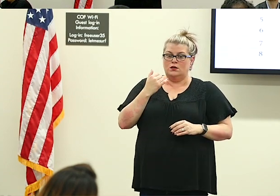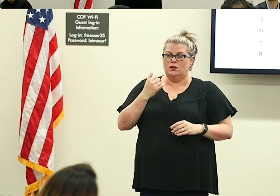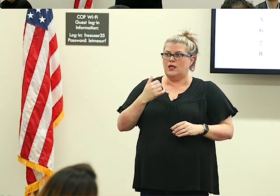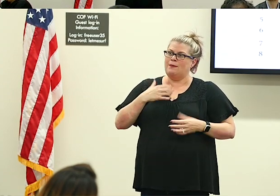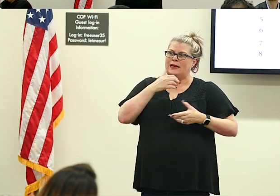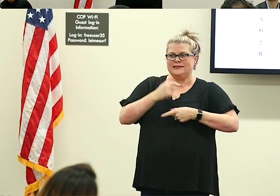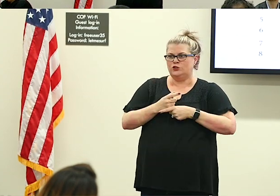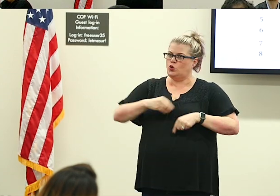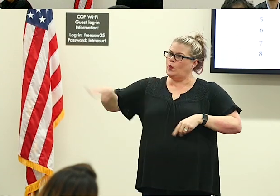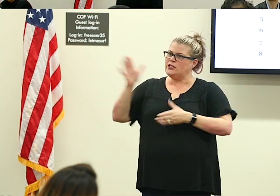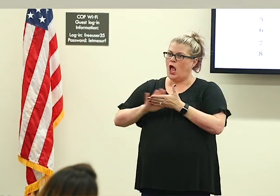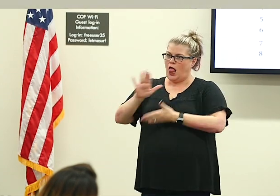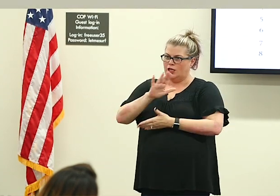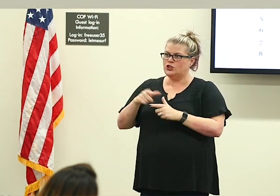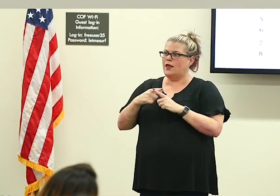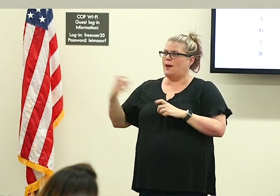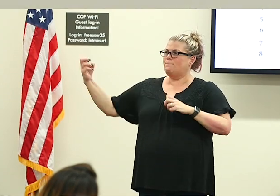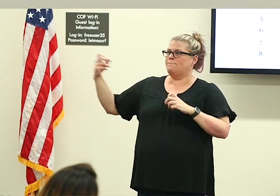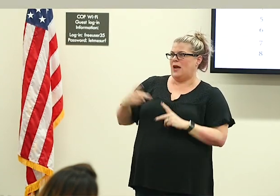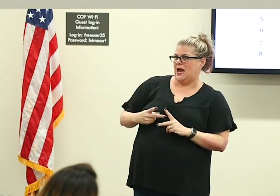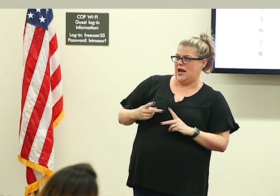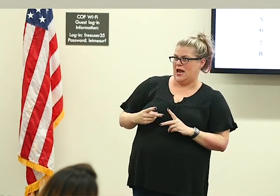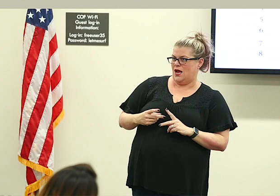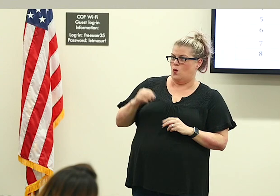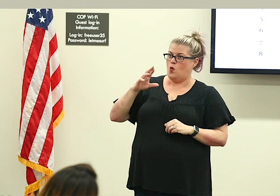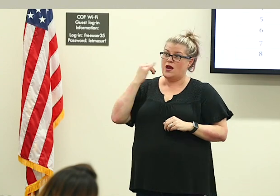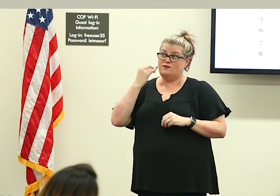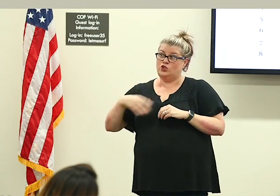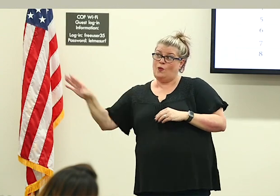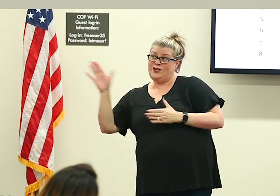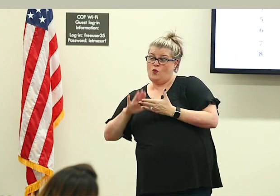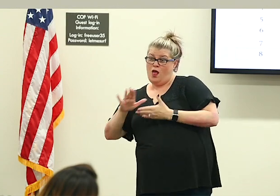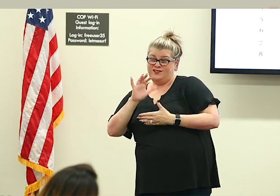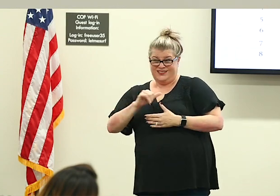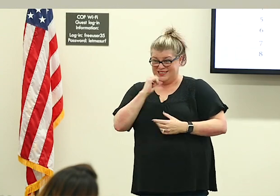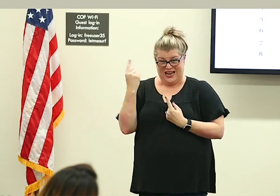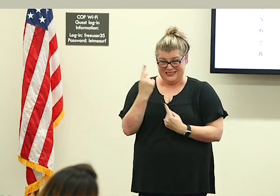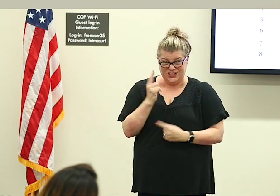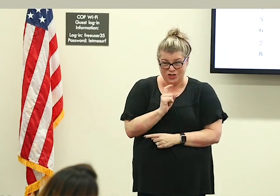they wouldn't be... That is... Okay, so if somebody has gone to college,